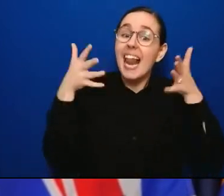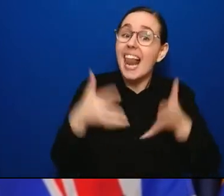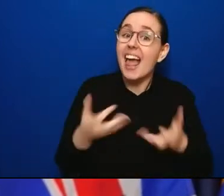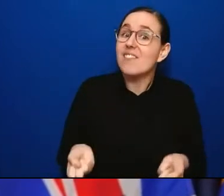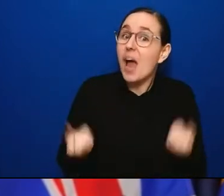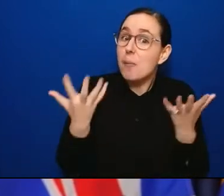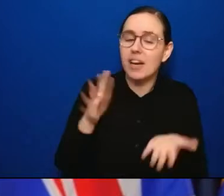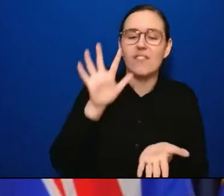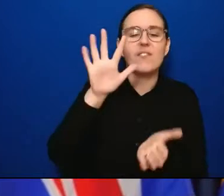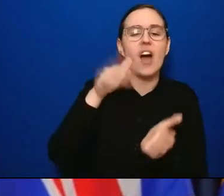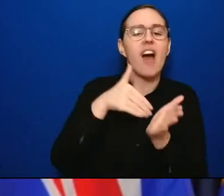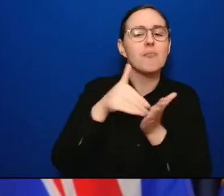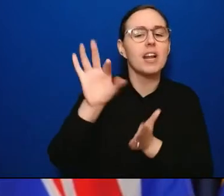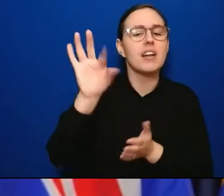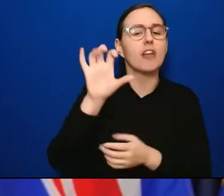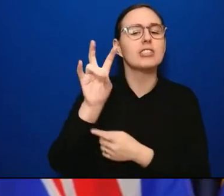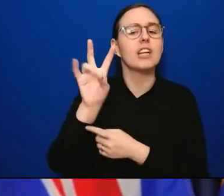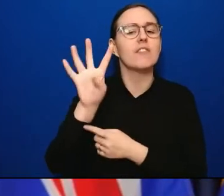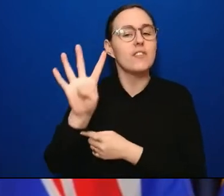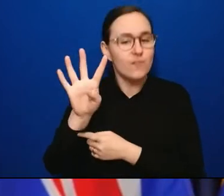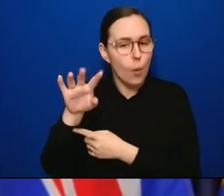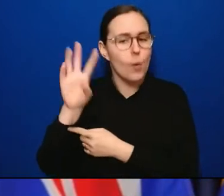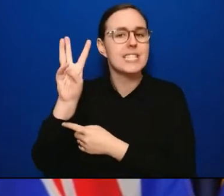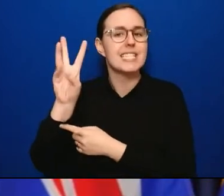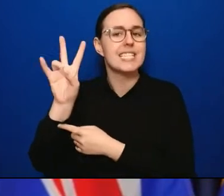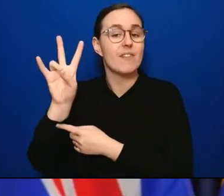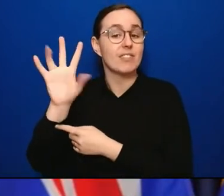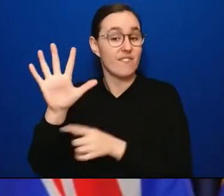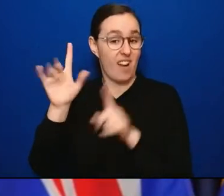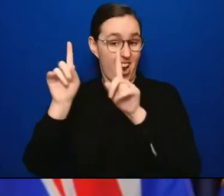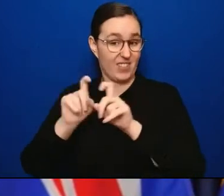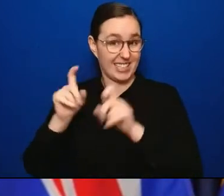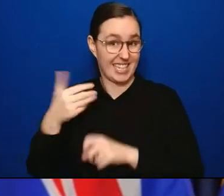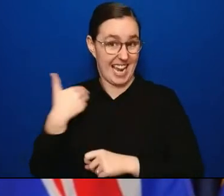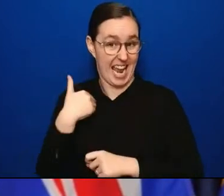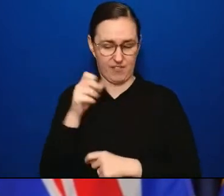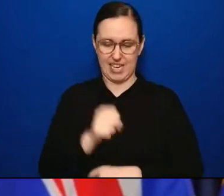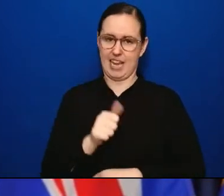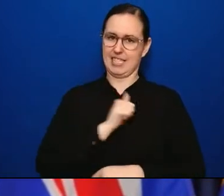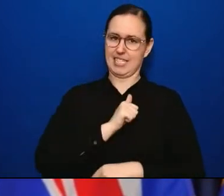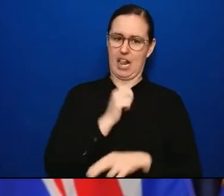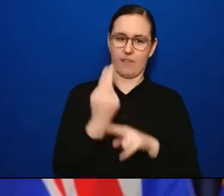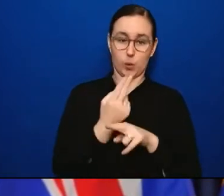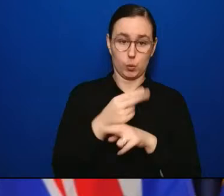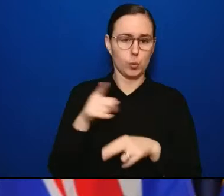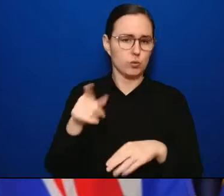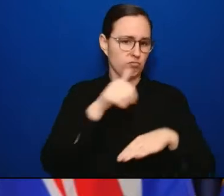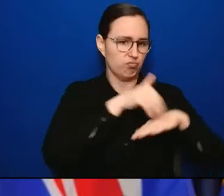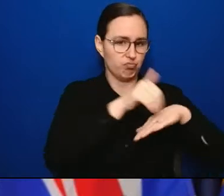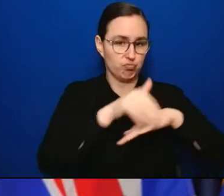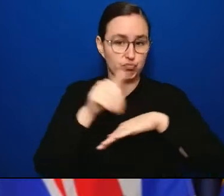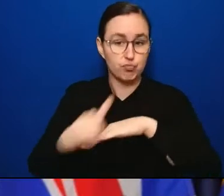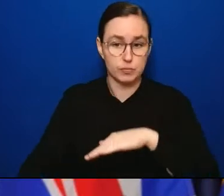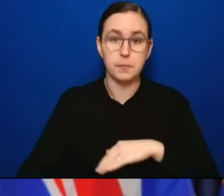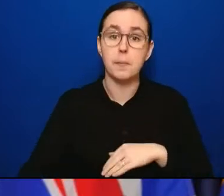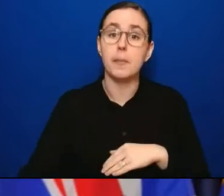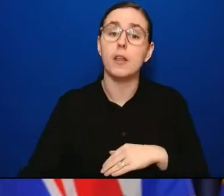administered use across the